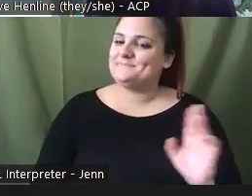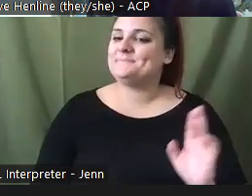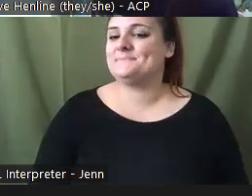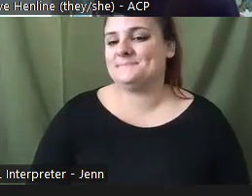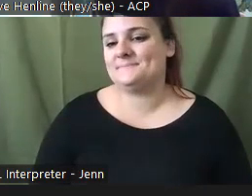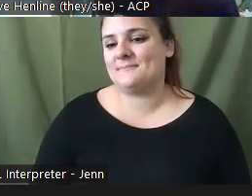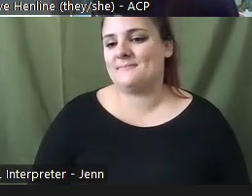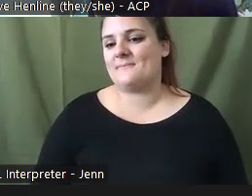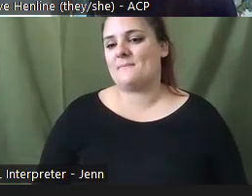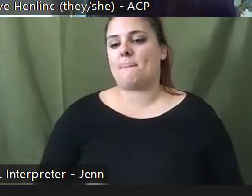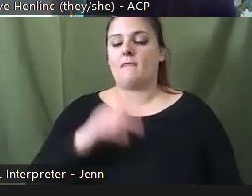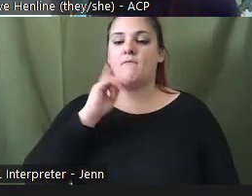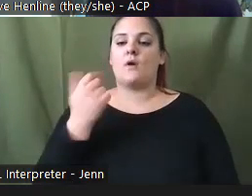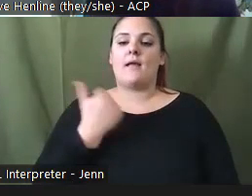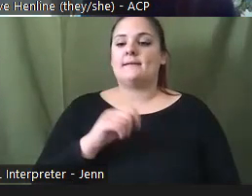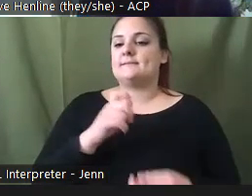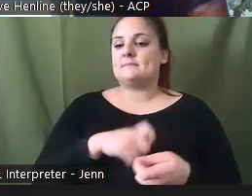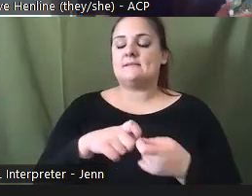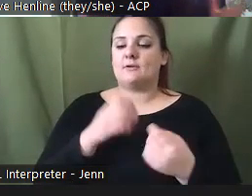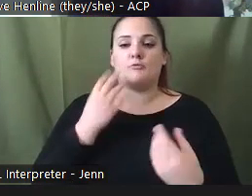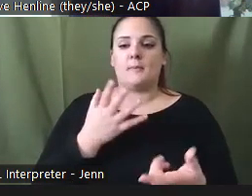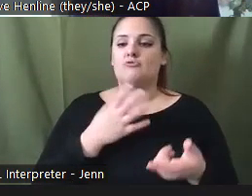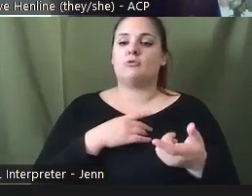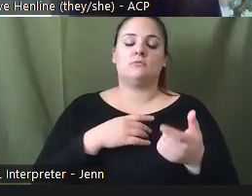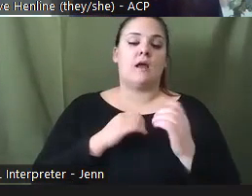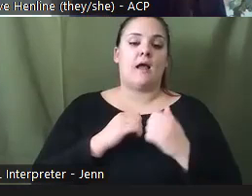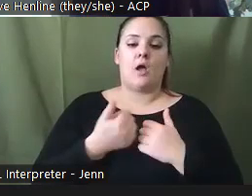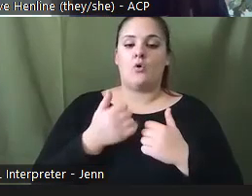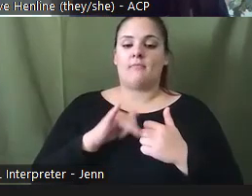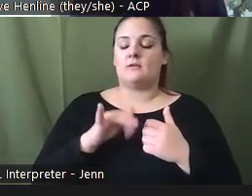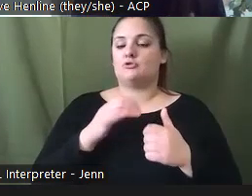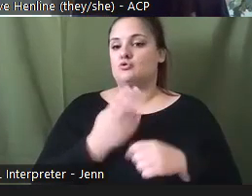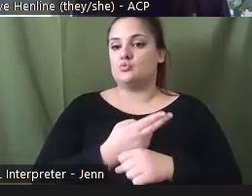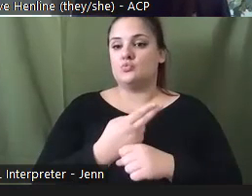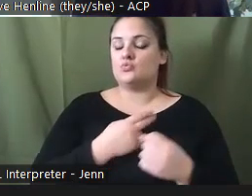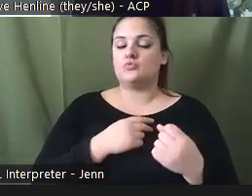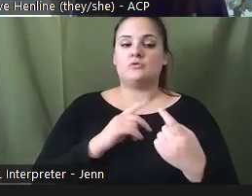address is used, the voter information, really anything. Let me know and I'll do my best to answer.